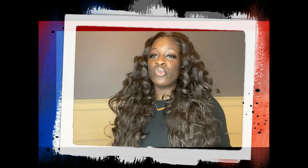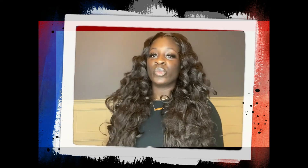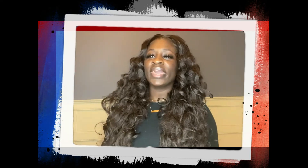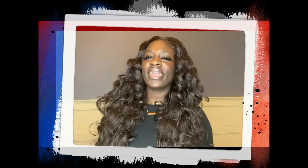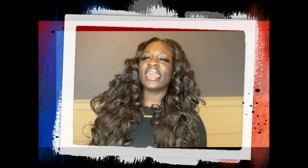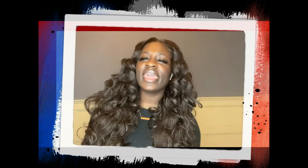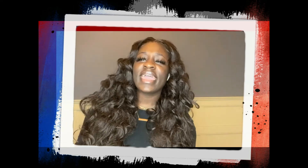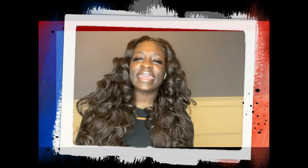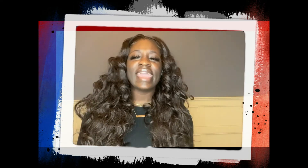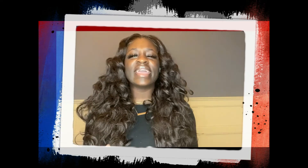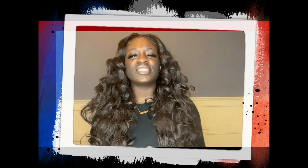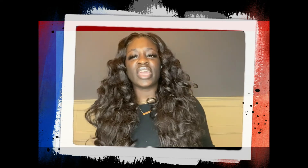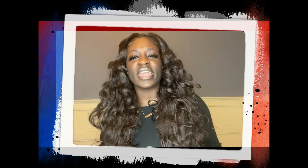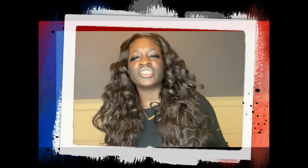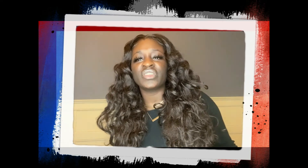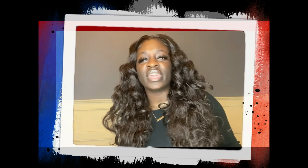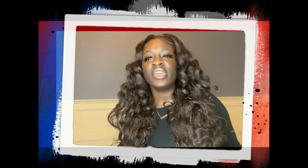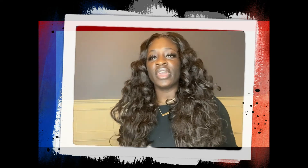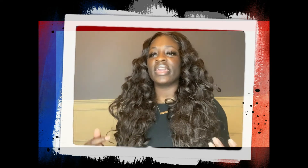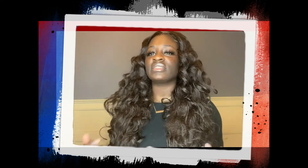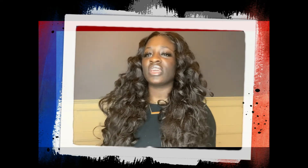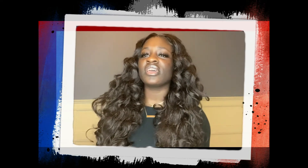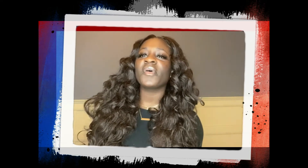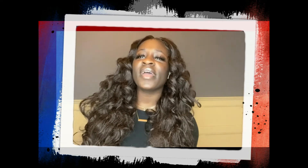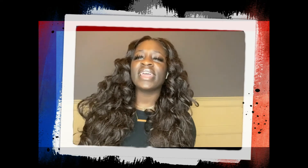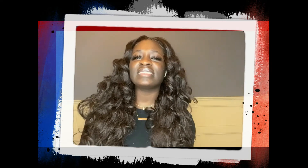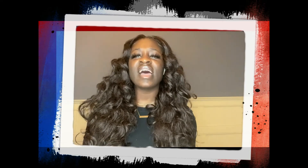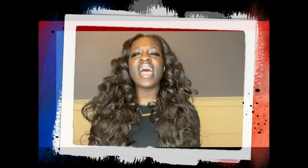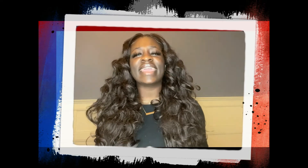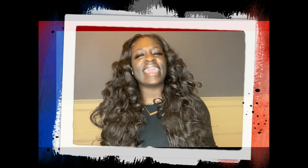We can change things if we start giving